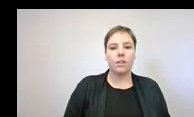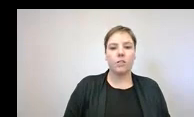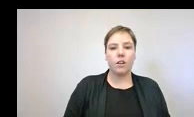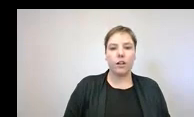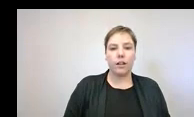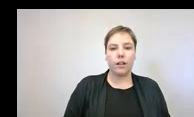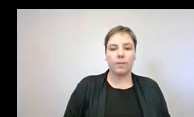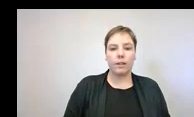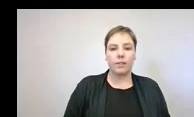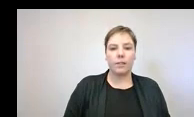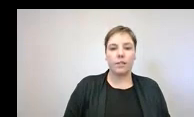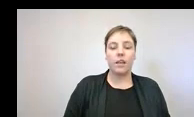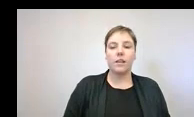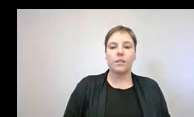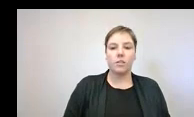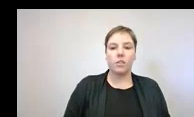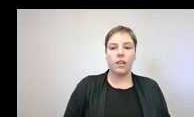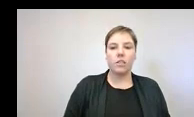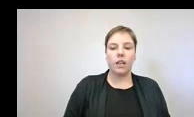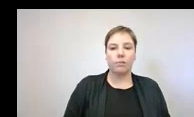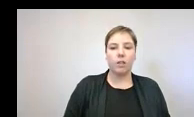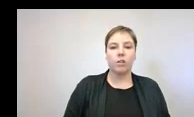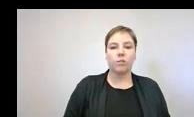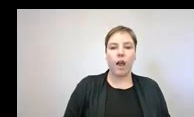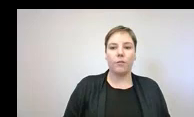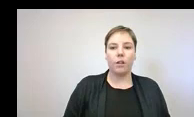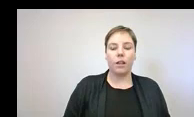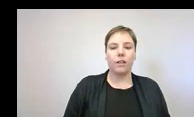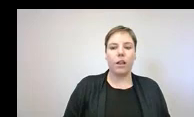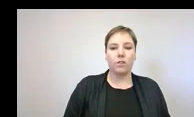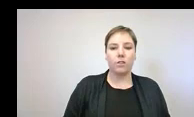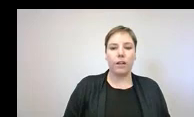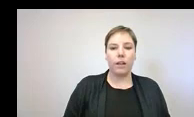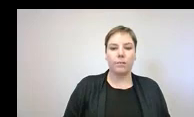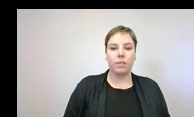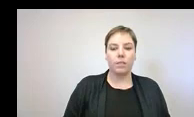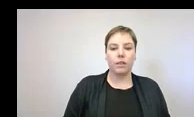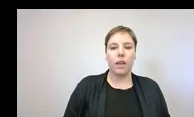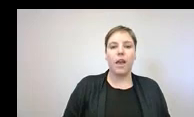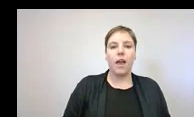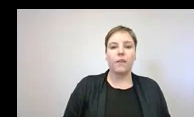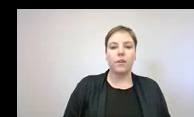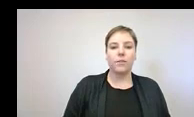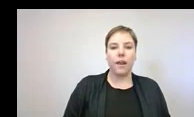Wants are discretionary expenses such as entertainment, travel and luxury items.